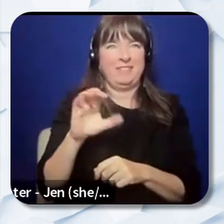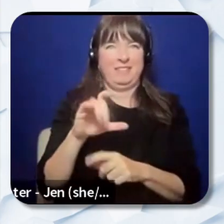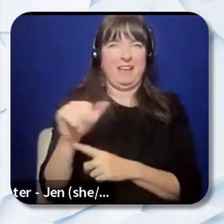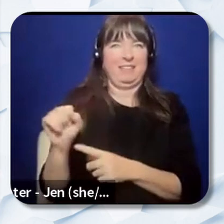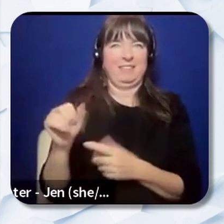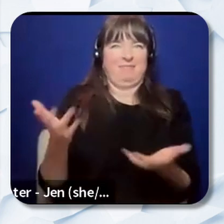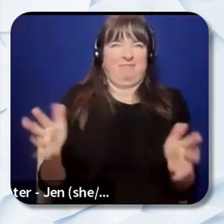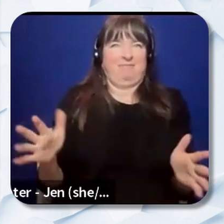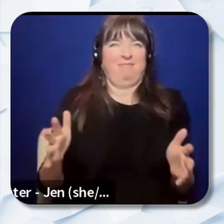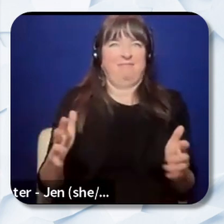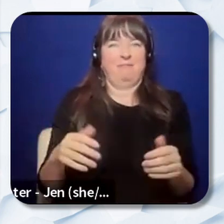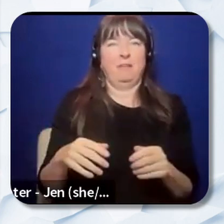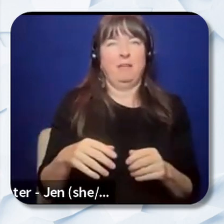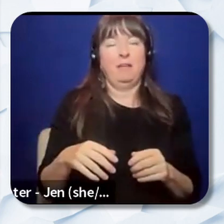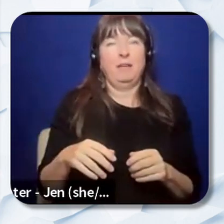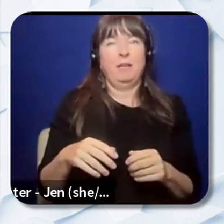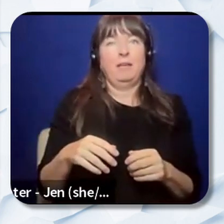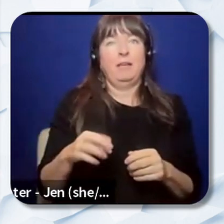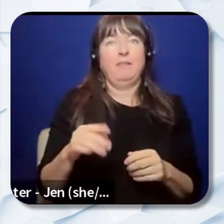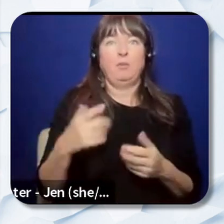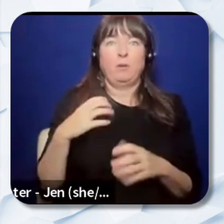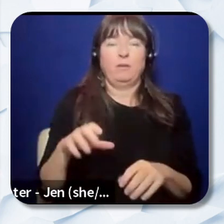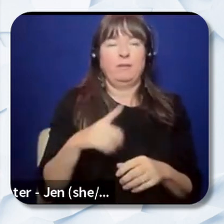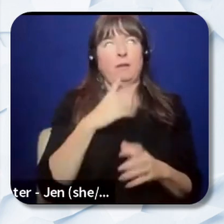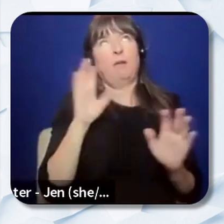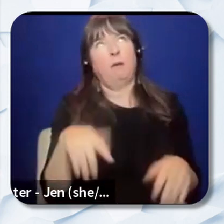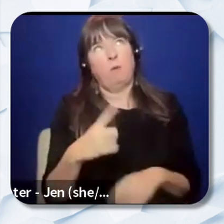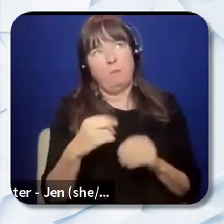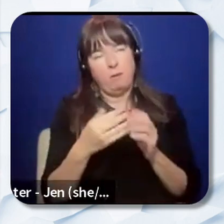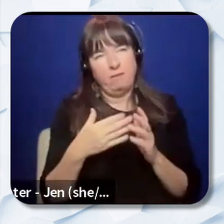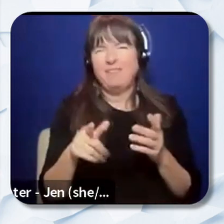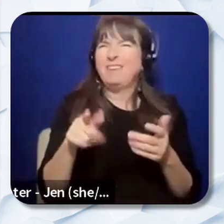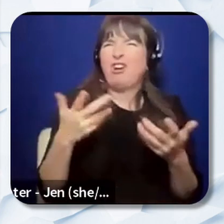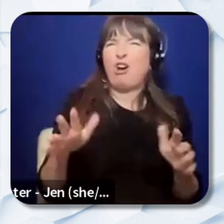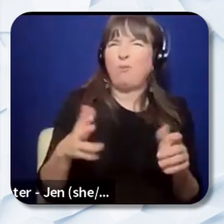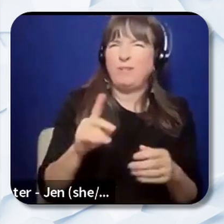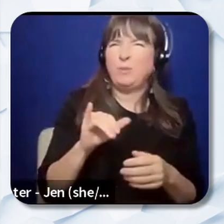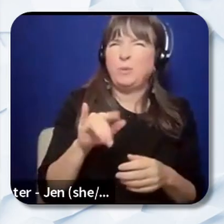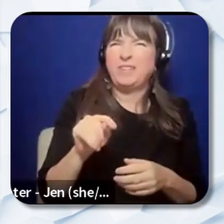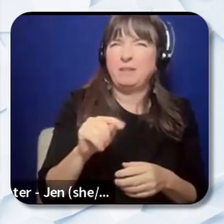like another thing that now they want us to do.” They're already doing it but they might not know